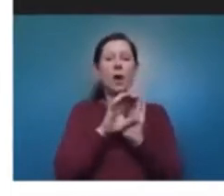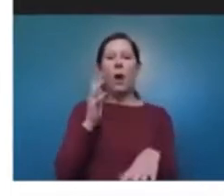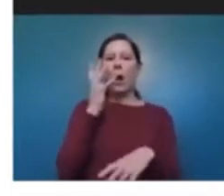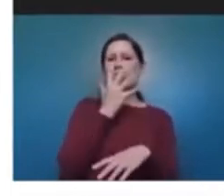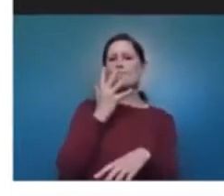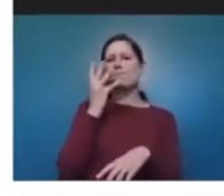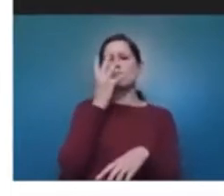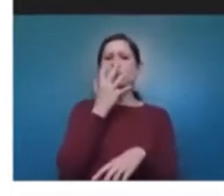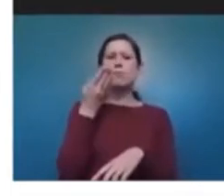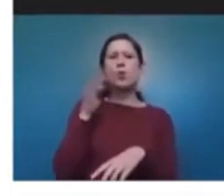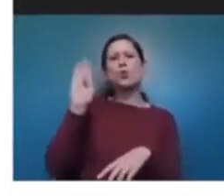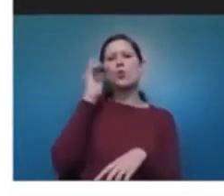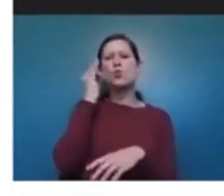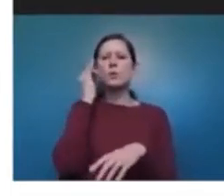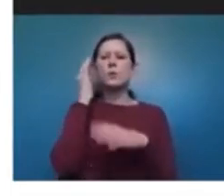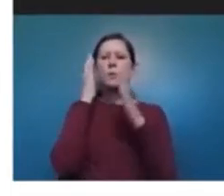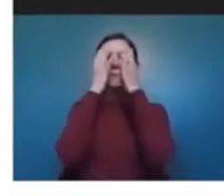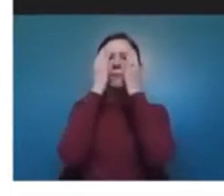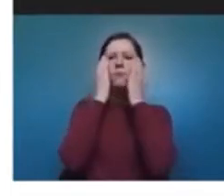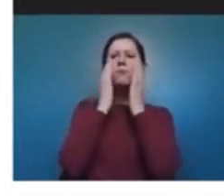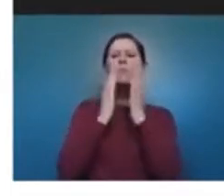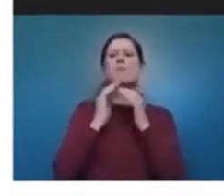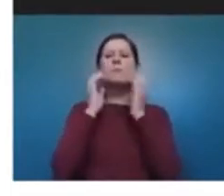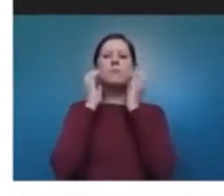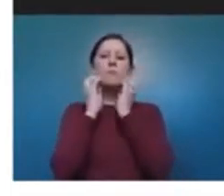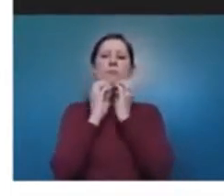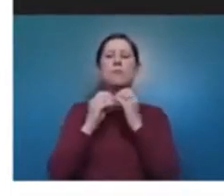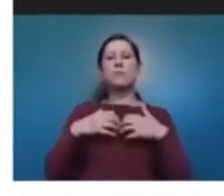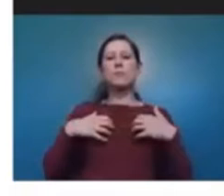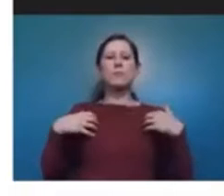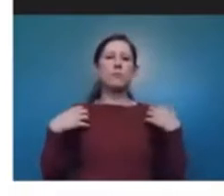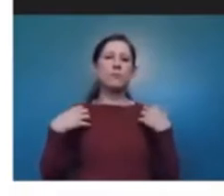in blue lion makeup with pink mane and eyebrows dressed in a white T-shirt and a hat.